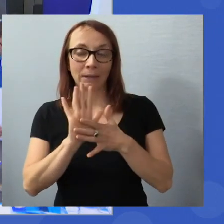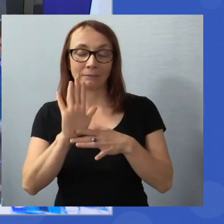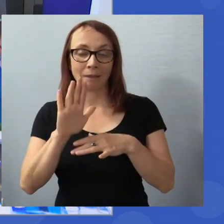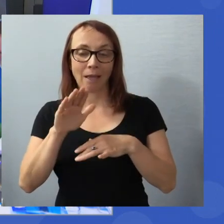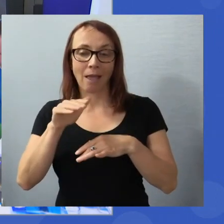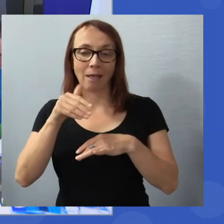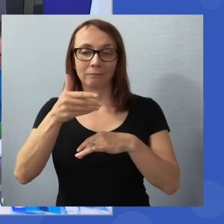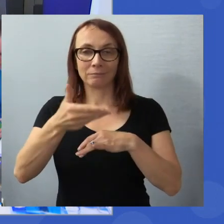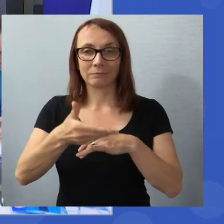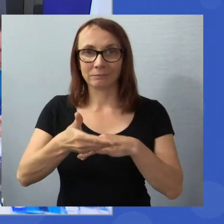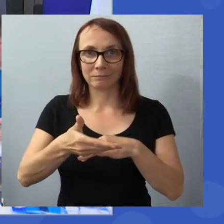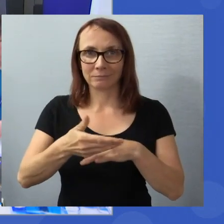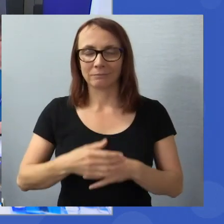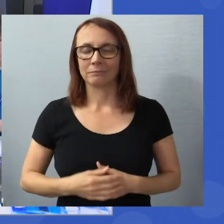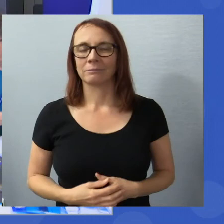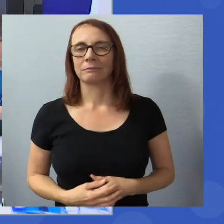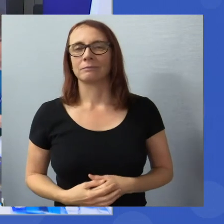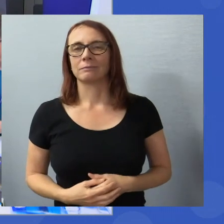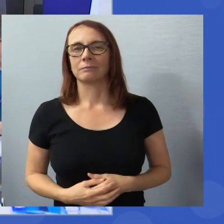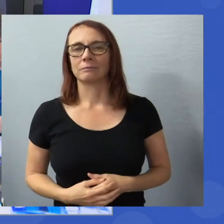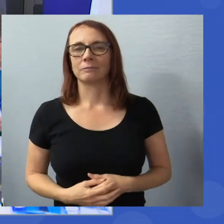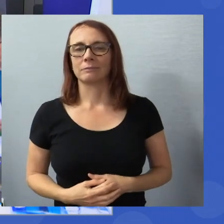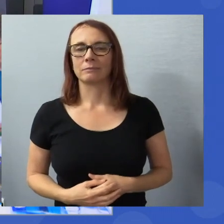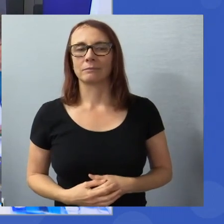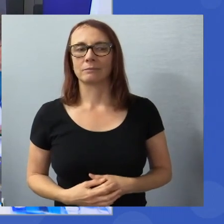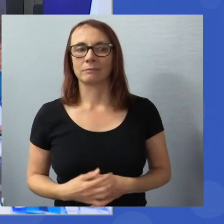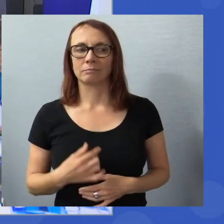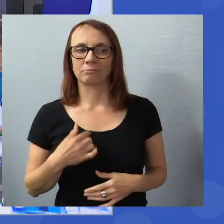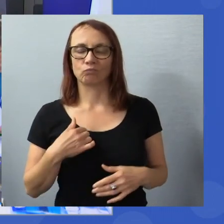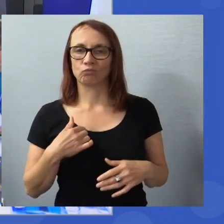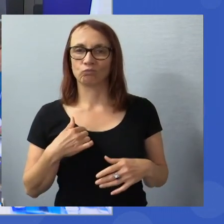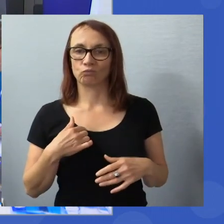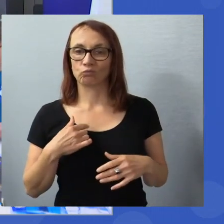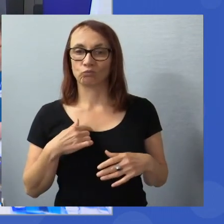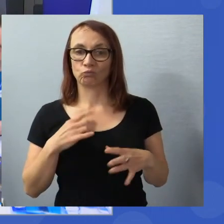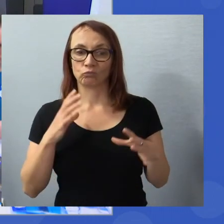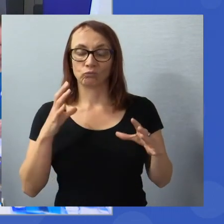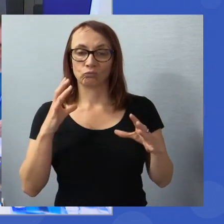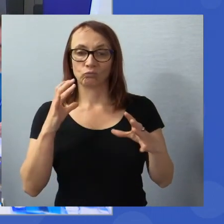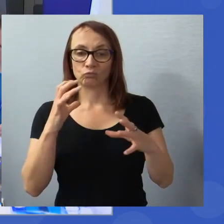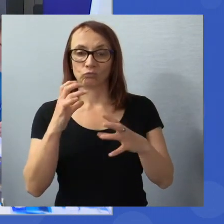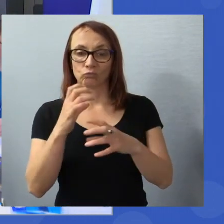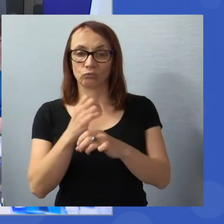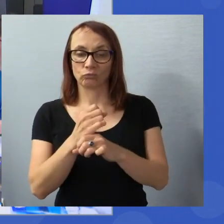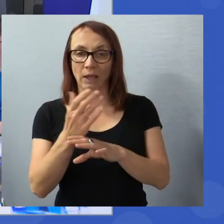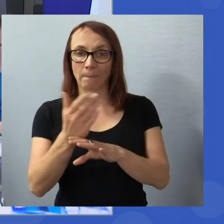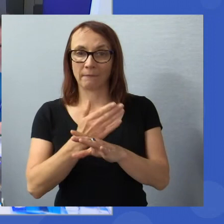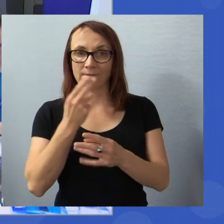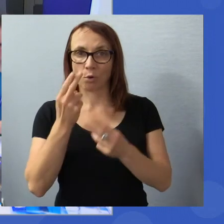I'm just gonna wrap up just before the lunchtime and what I'm going to do is